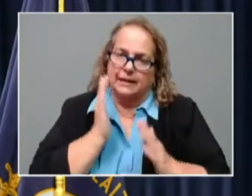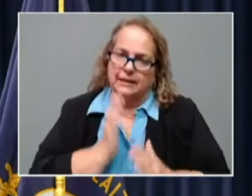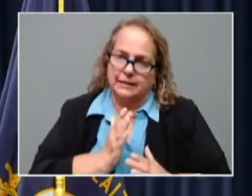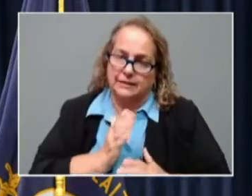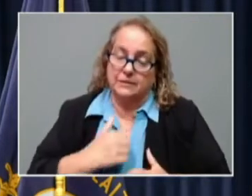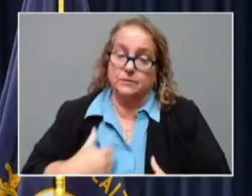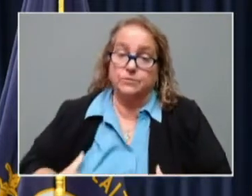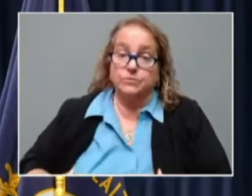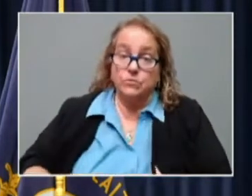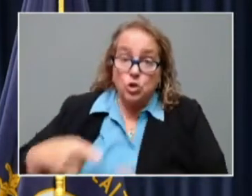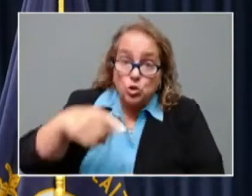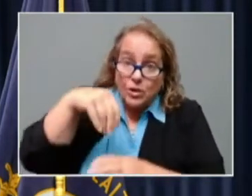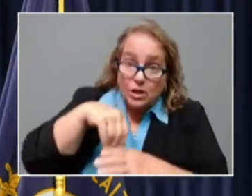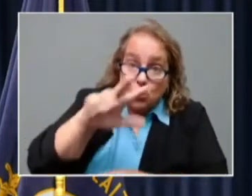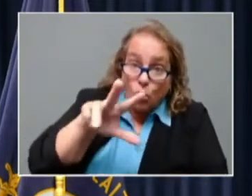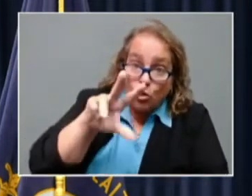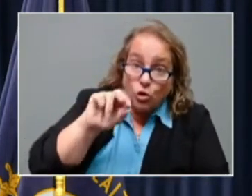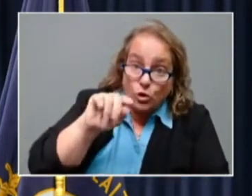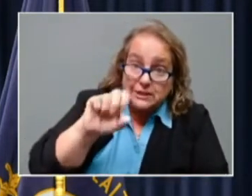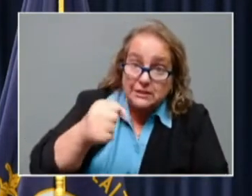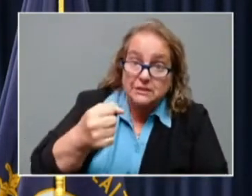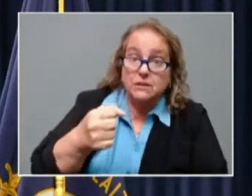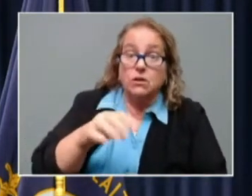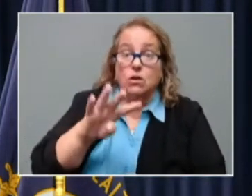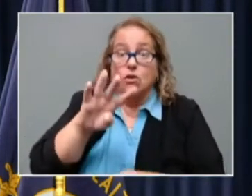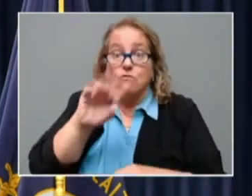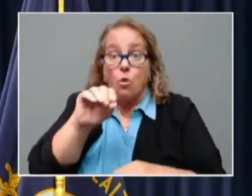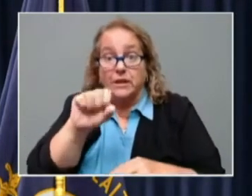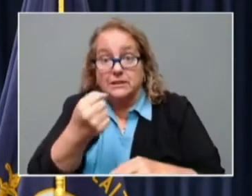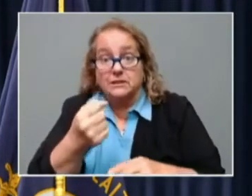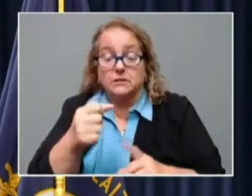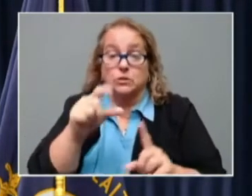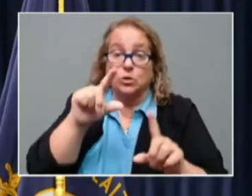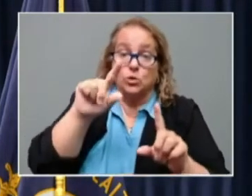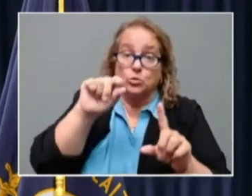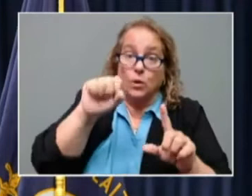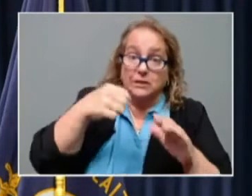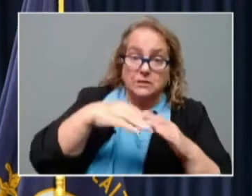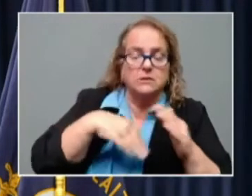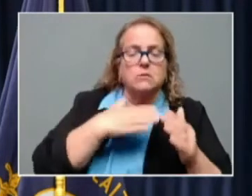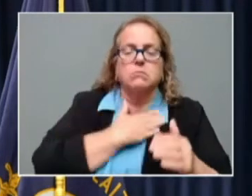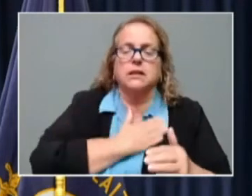in your twenties or below, you do need to get vaccinated as quickly as